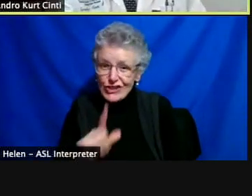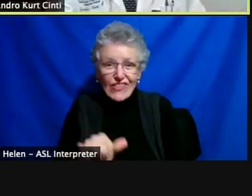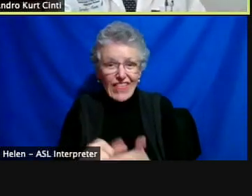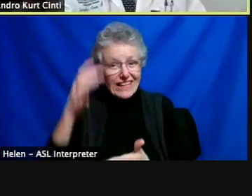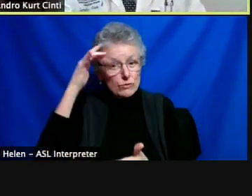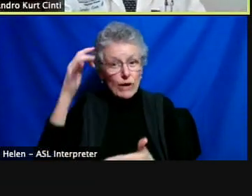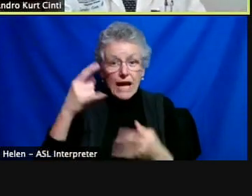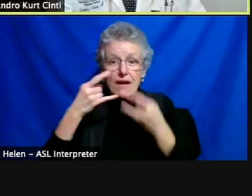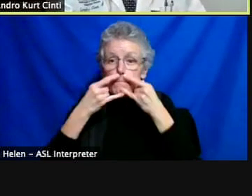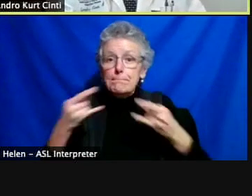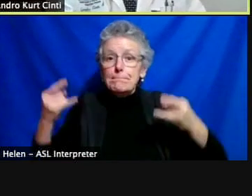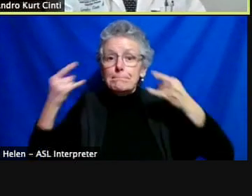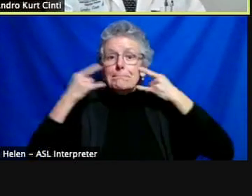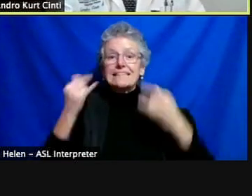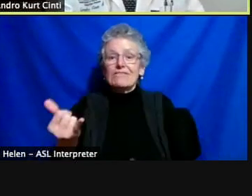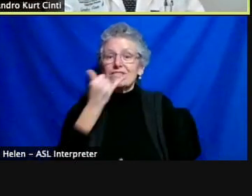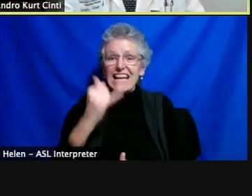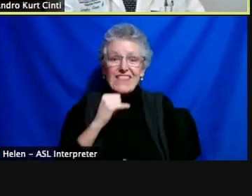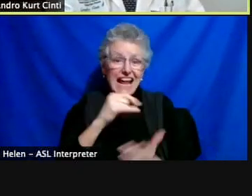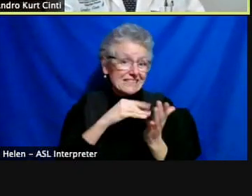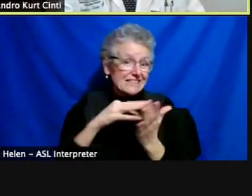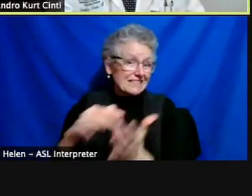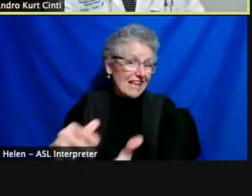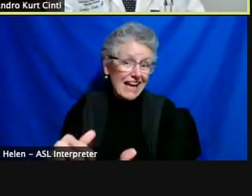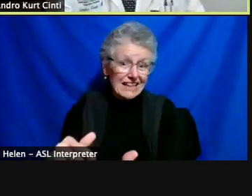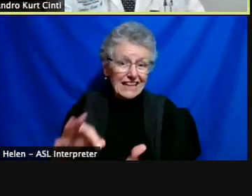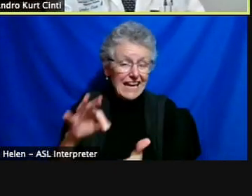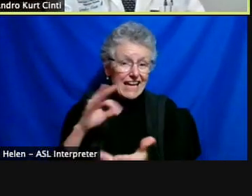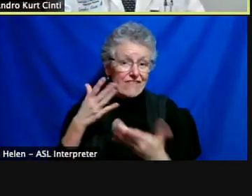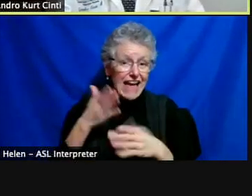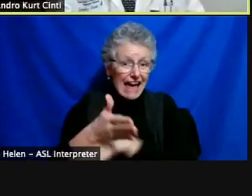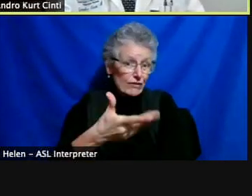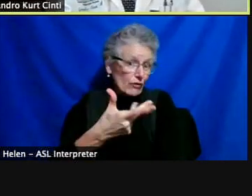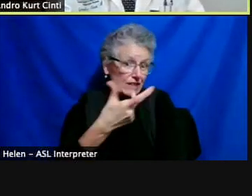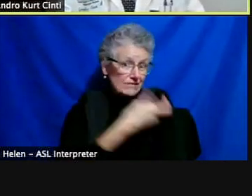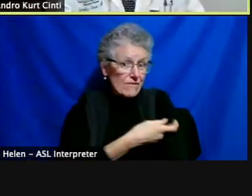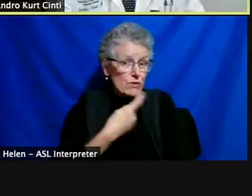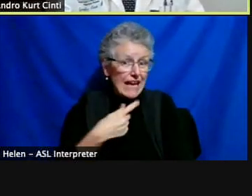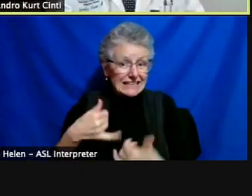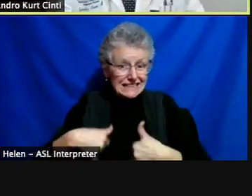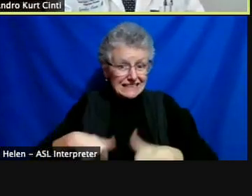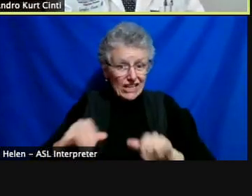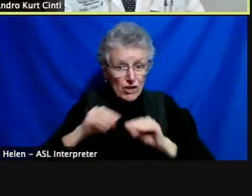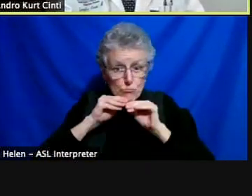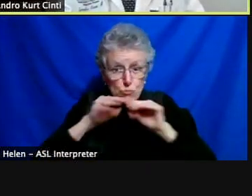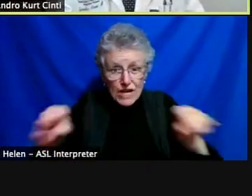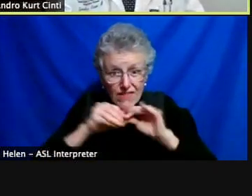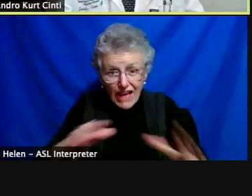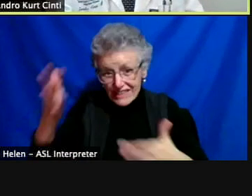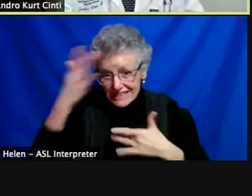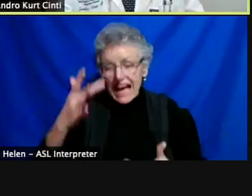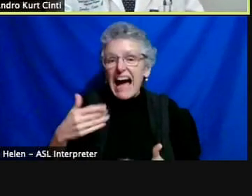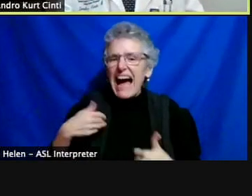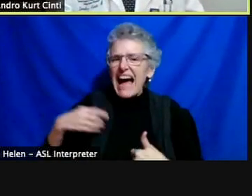because they didn't do those studies in any of these trials. I think AstraZeneca or Yansen is doing those studies,